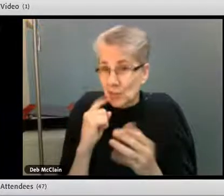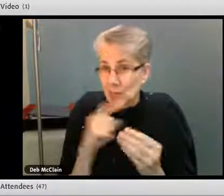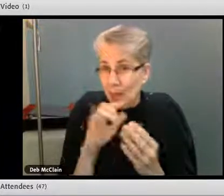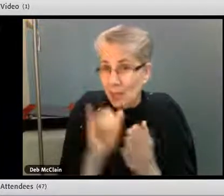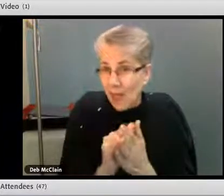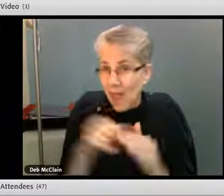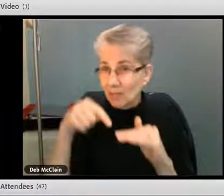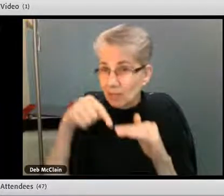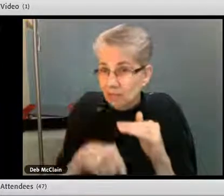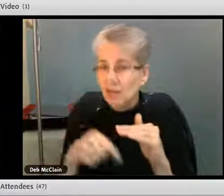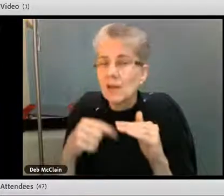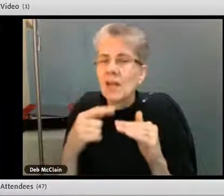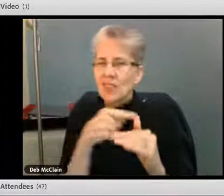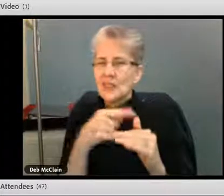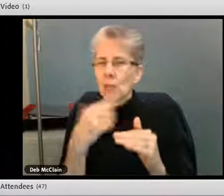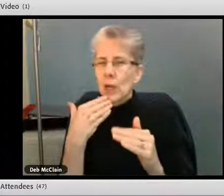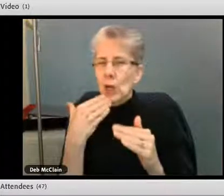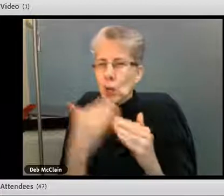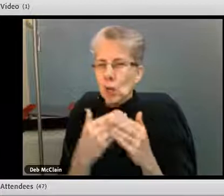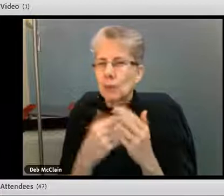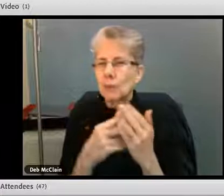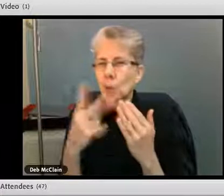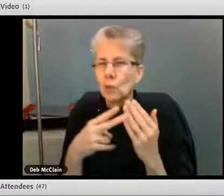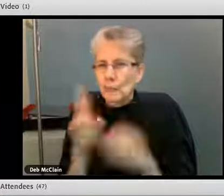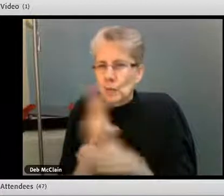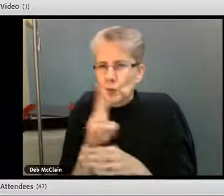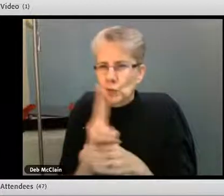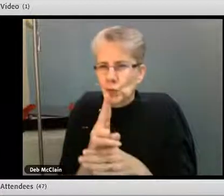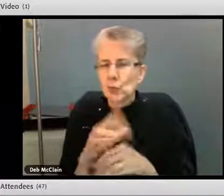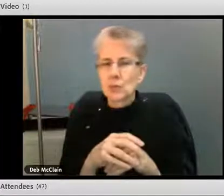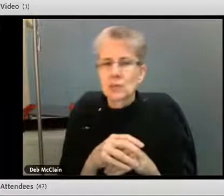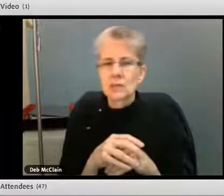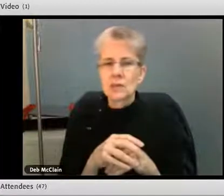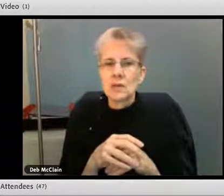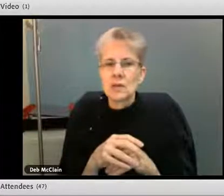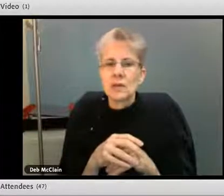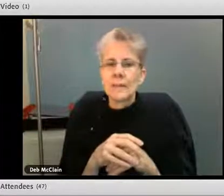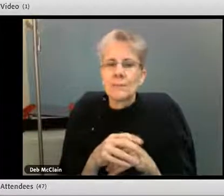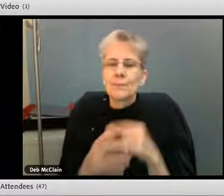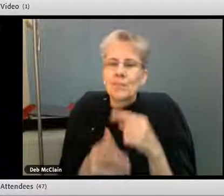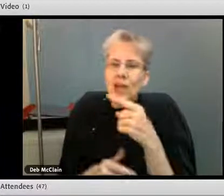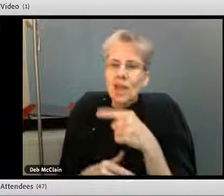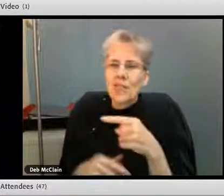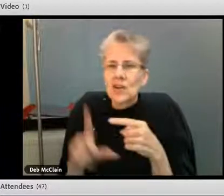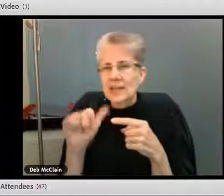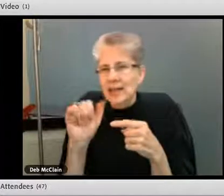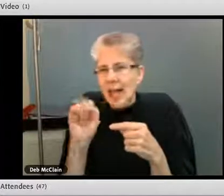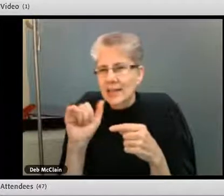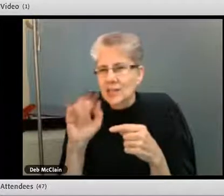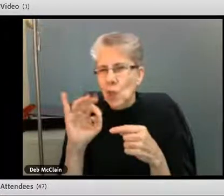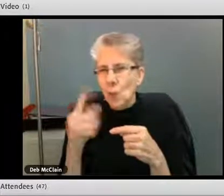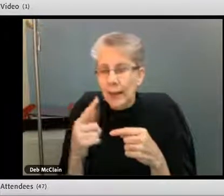I'm gonna cover some of these separately. There's lassoing, which means I could cut the cat out of the picture,